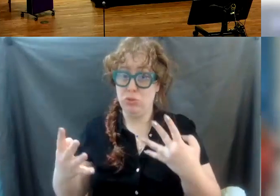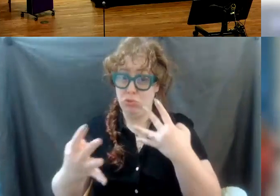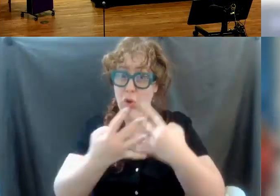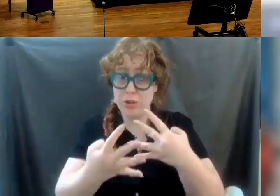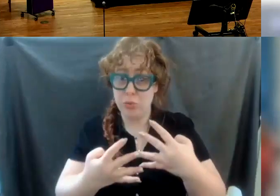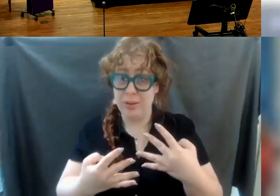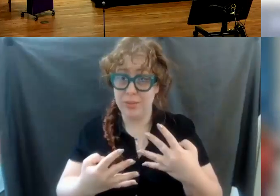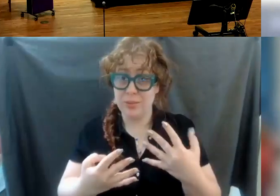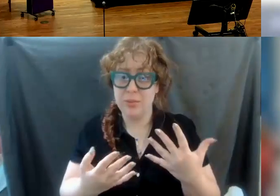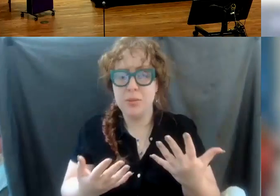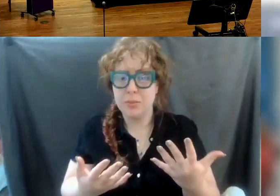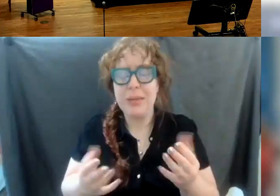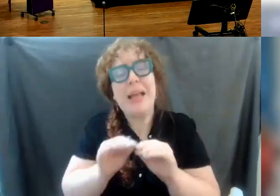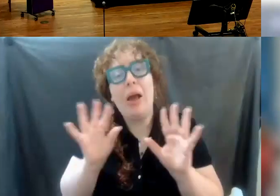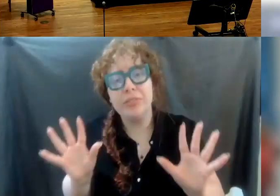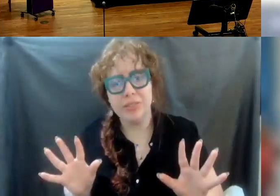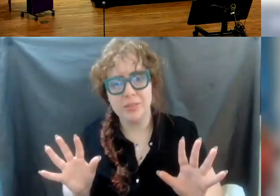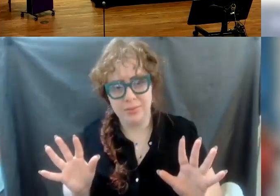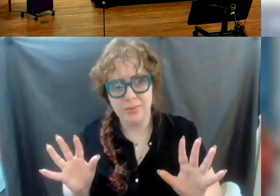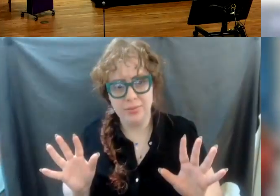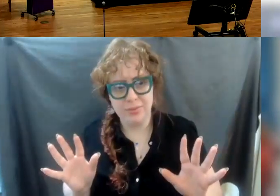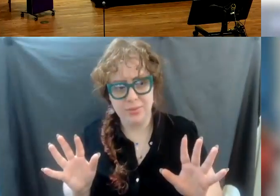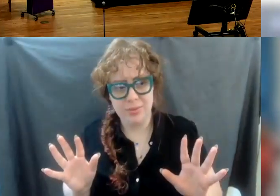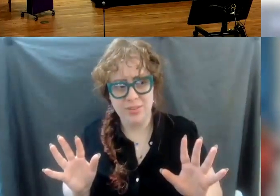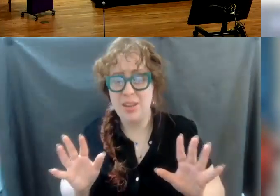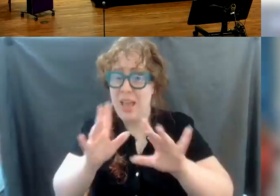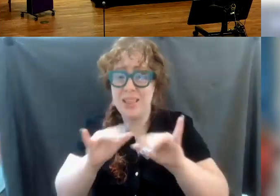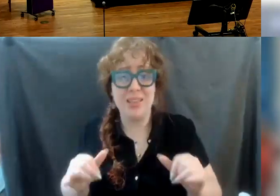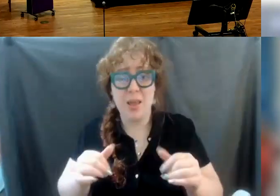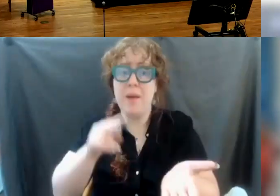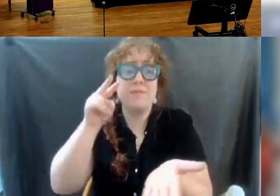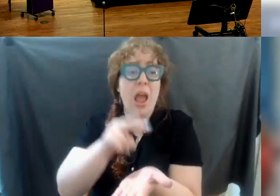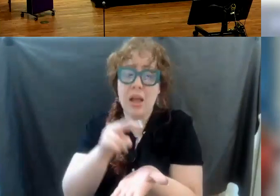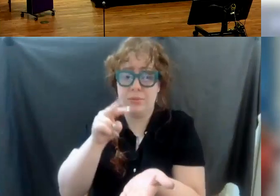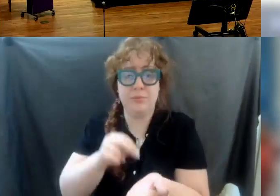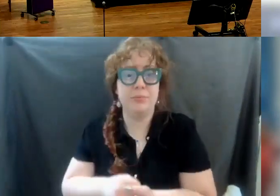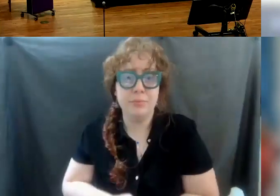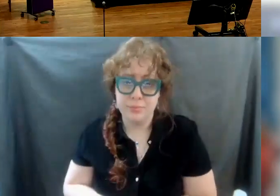this there's a system that set them up to fail to fail for. But then when I try to